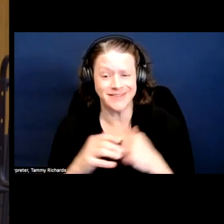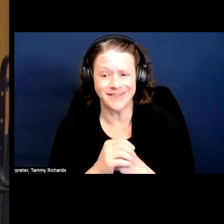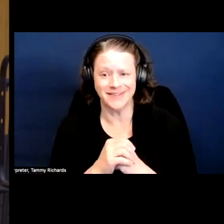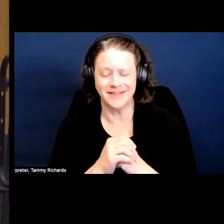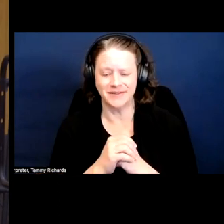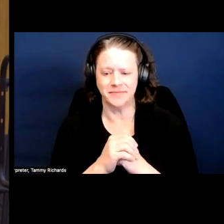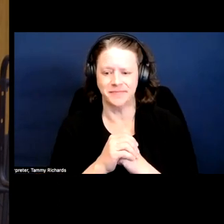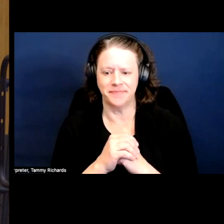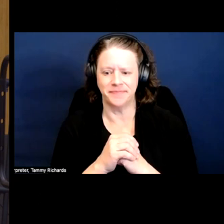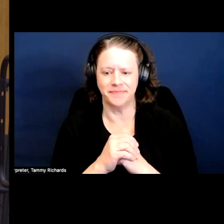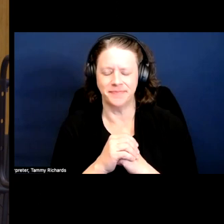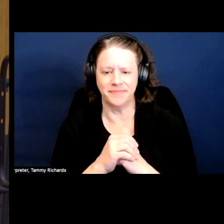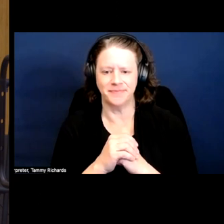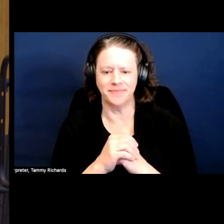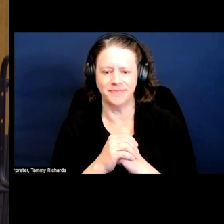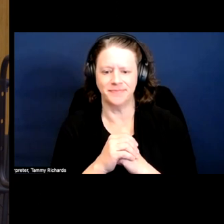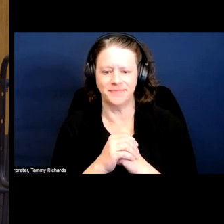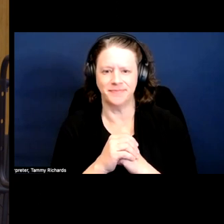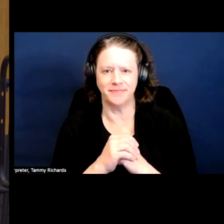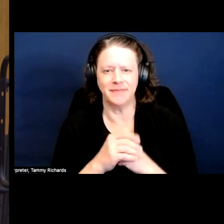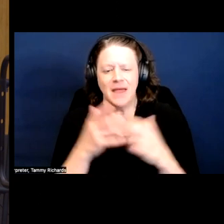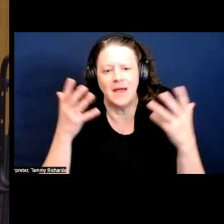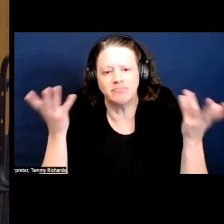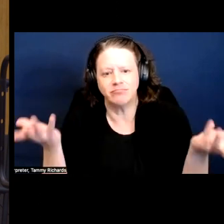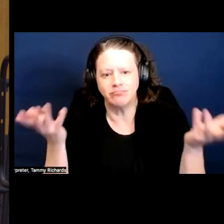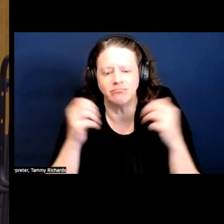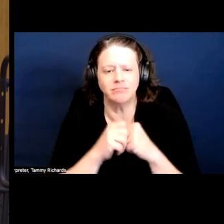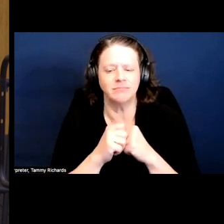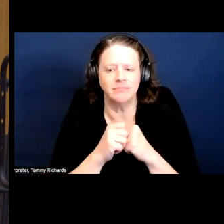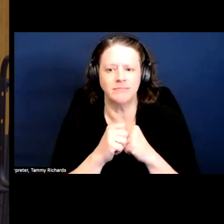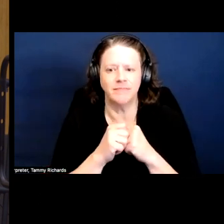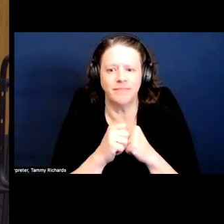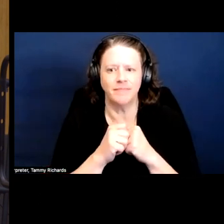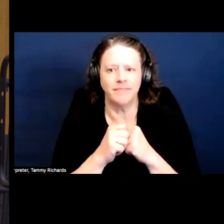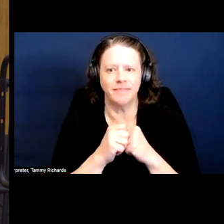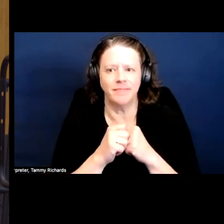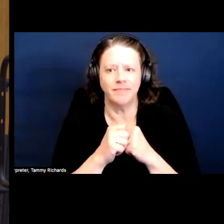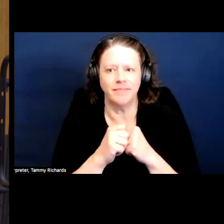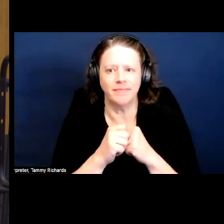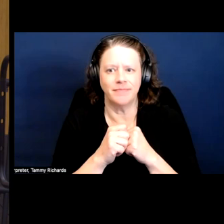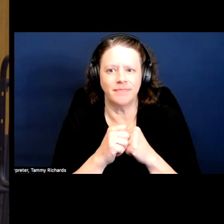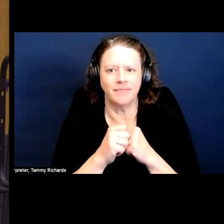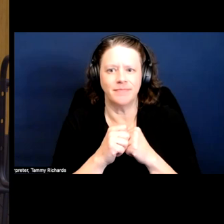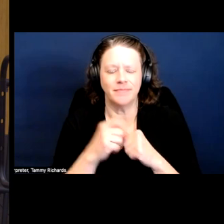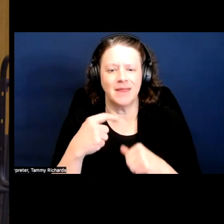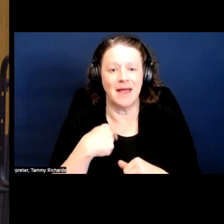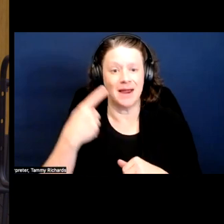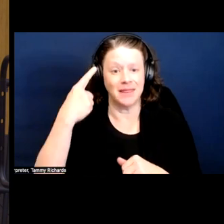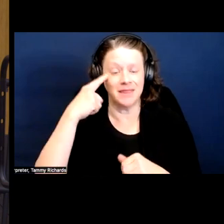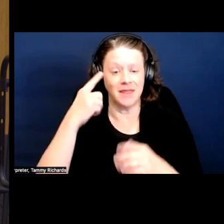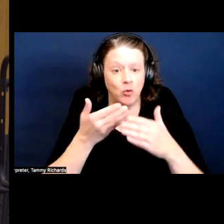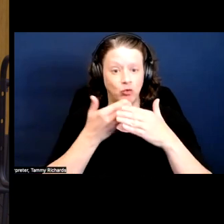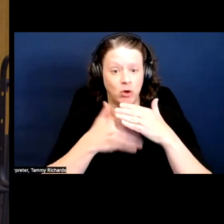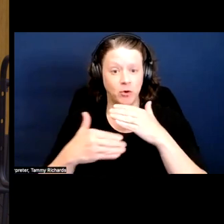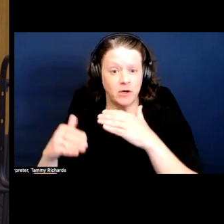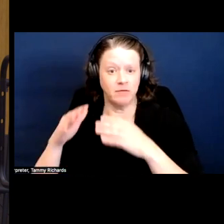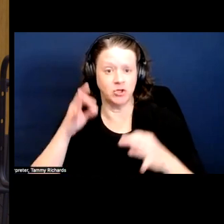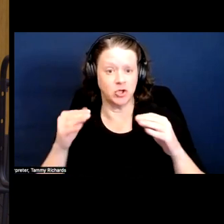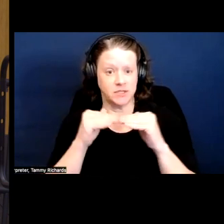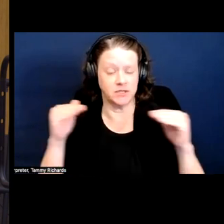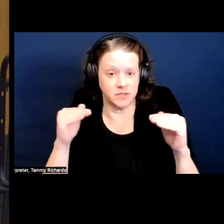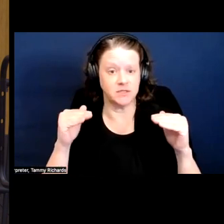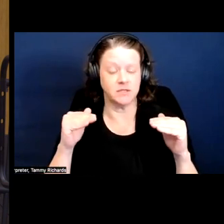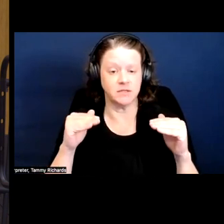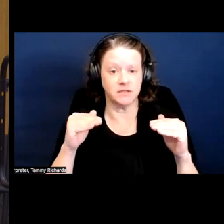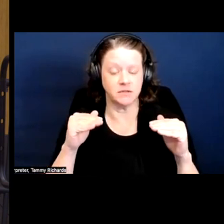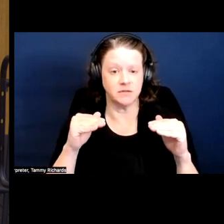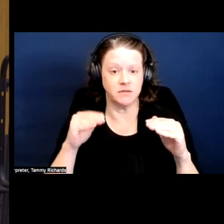I mean... so, I think that reproductive justice movements, when I think about sister song,